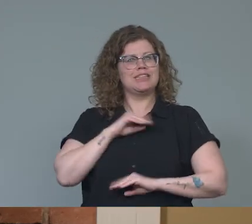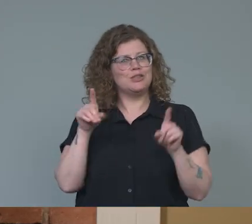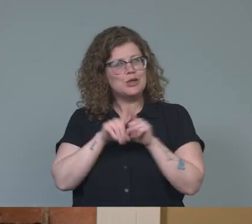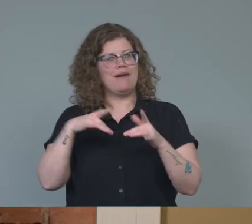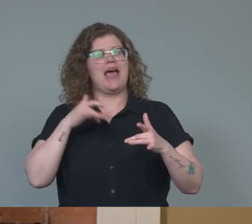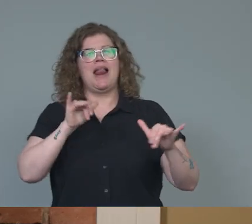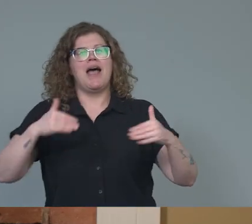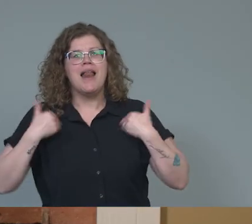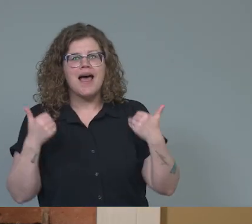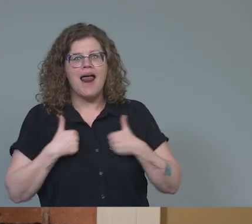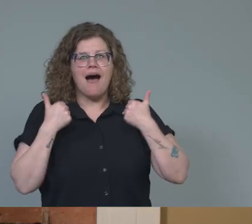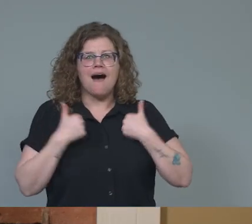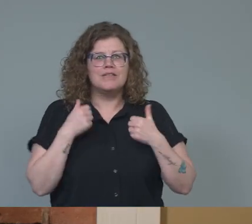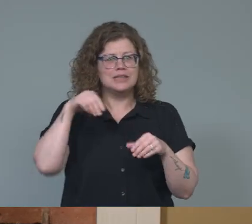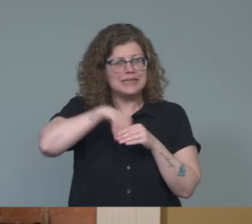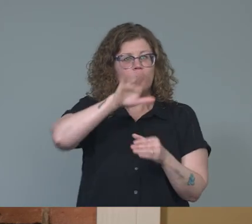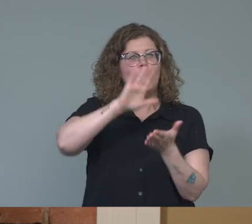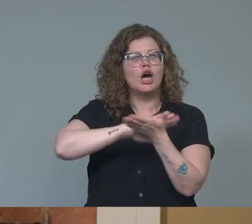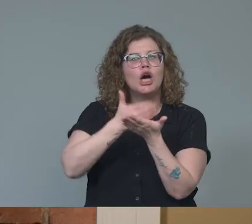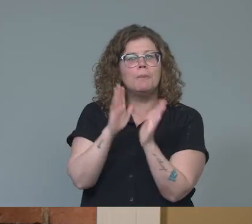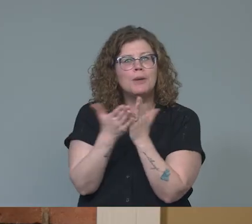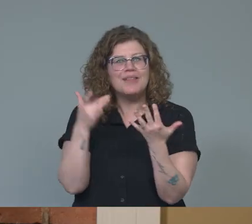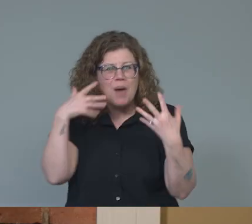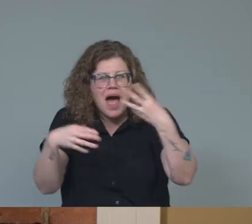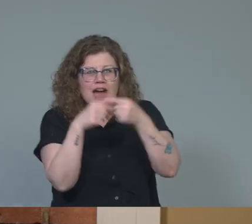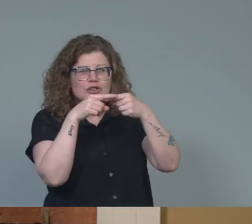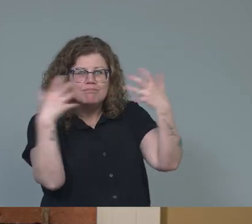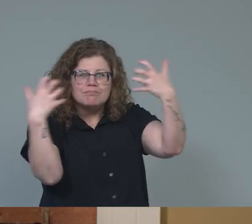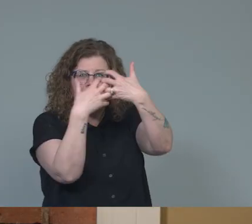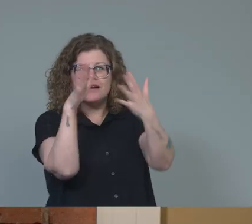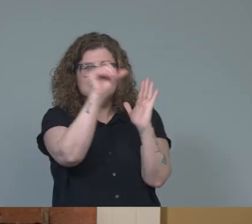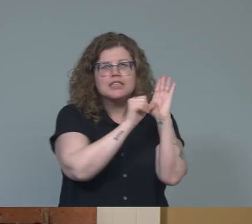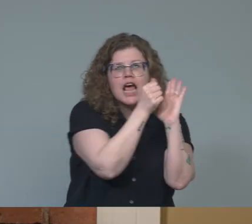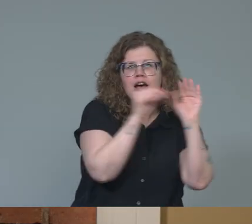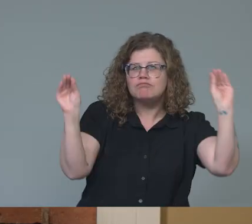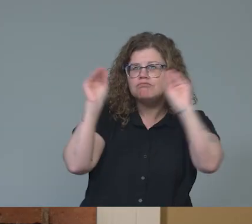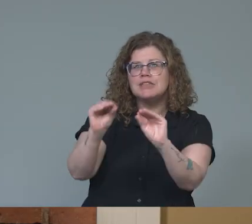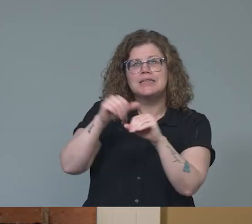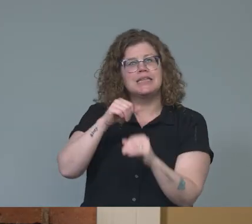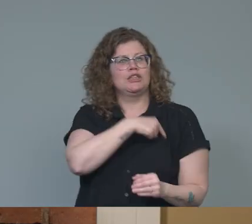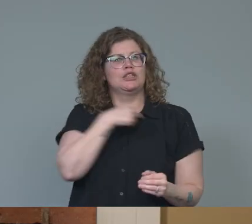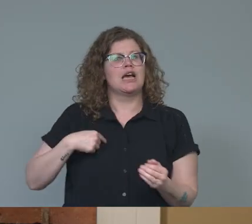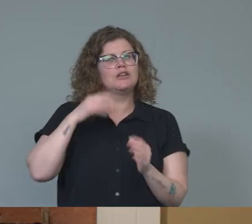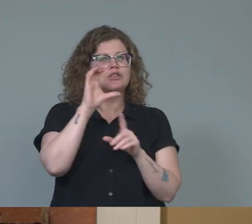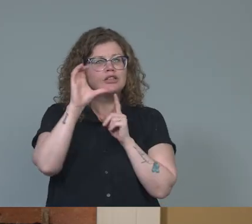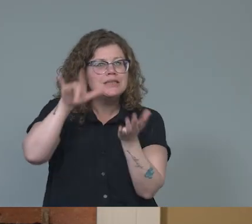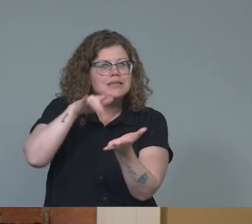So they've taken what are these kind of traditionally 2D surfaces and expanded them just a little bit by adding a digital element